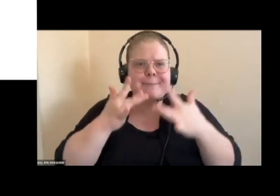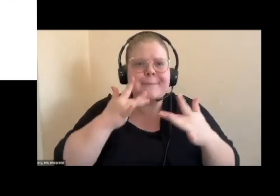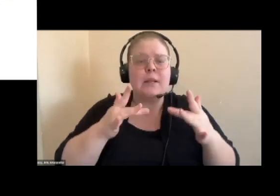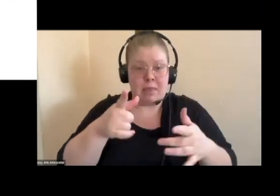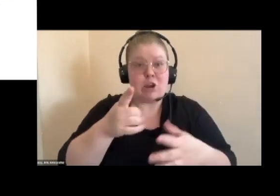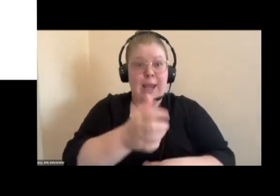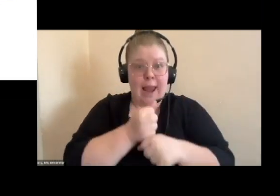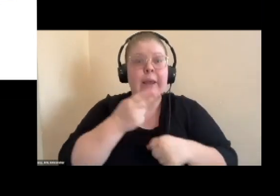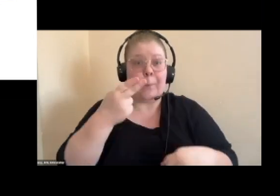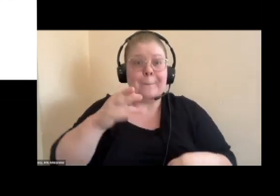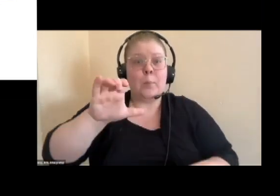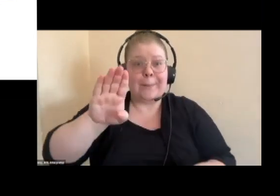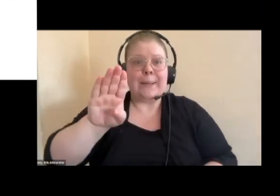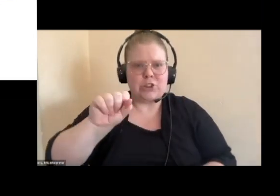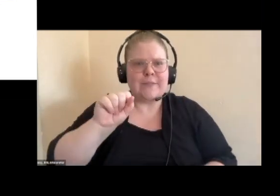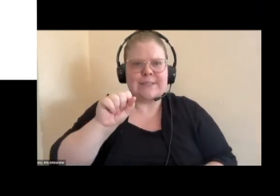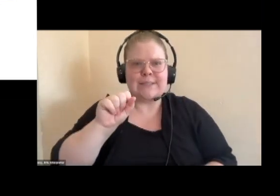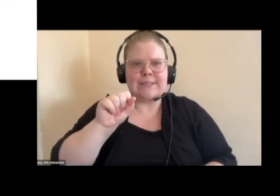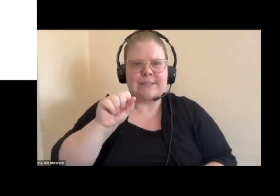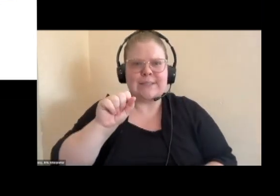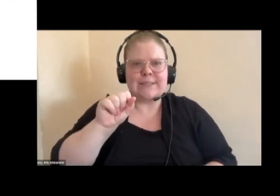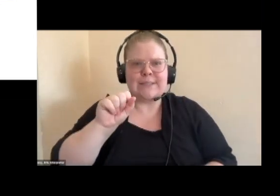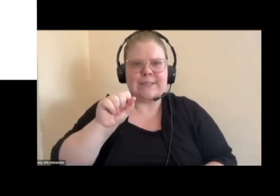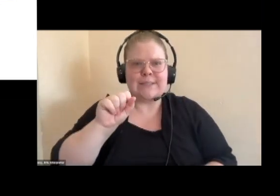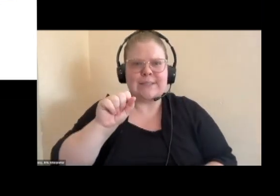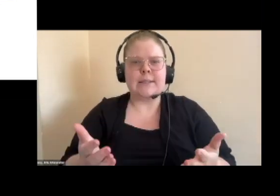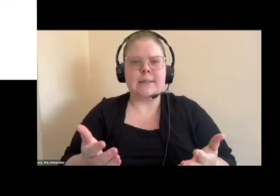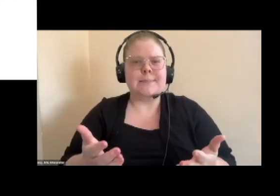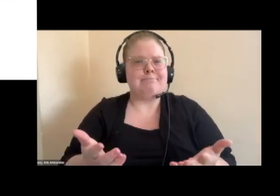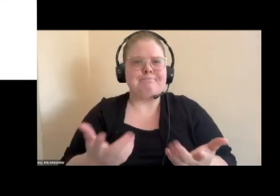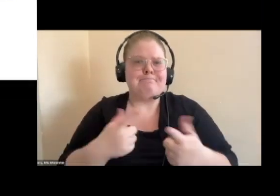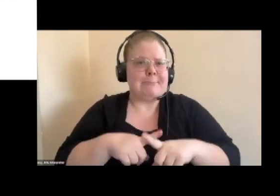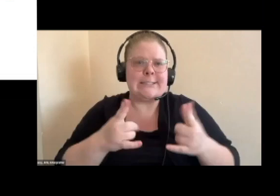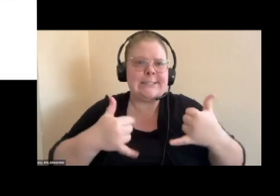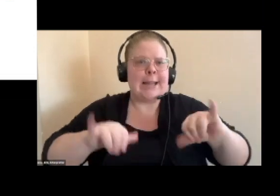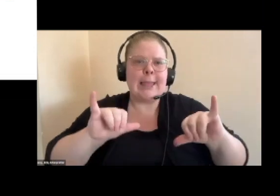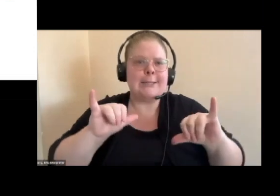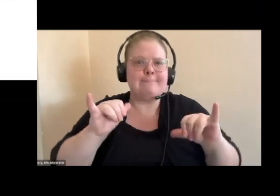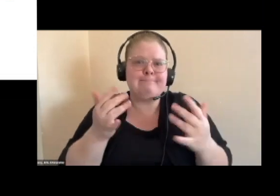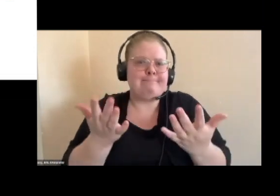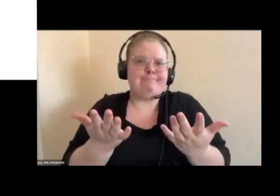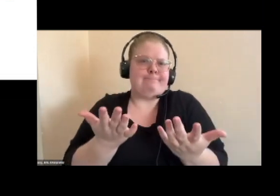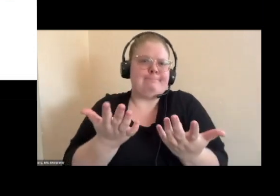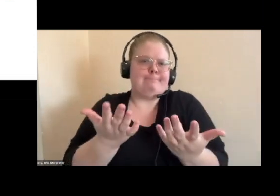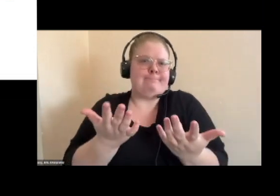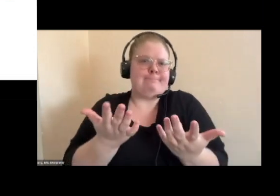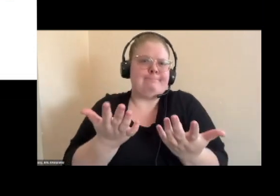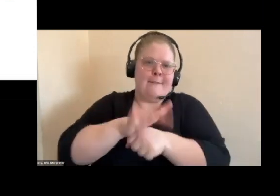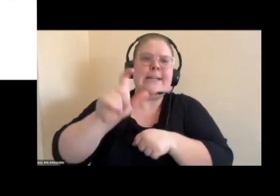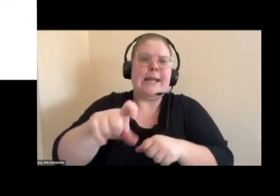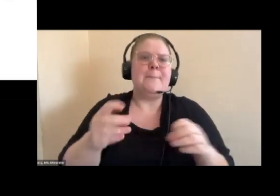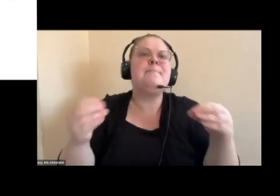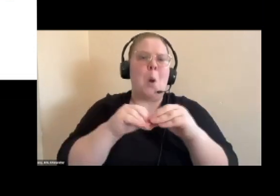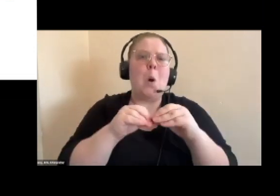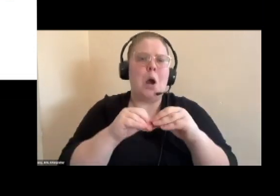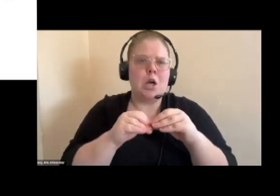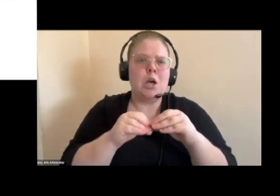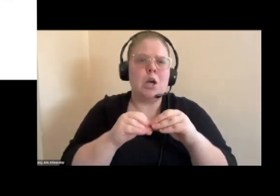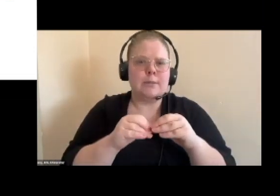community based services but not getting all that they need or exactly what they need.